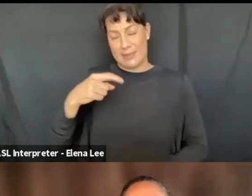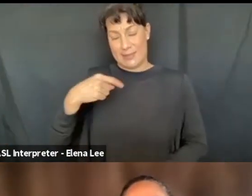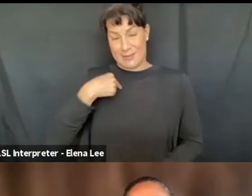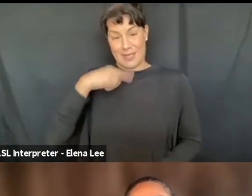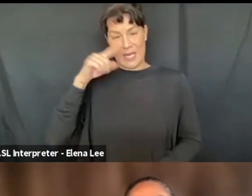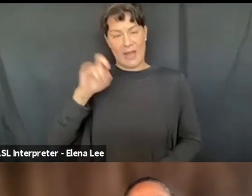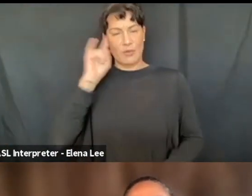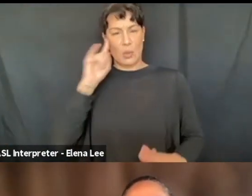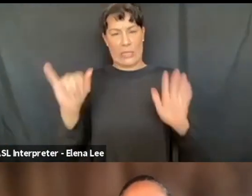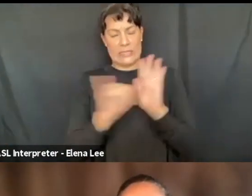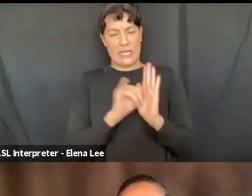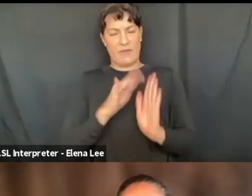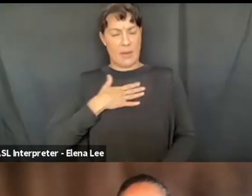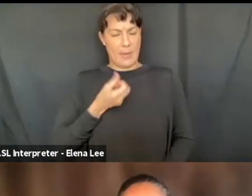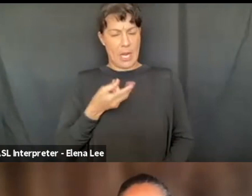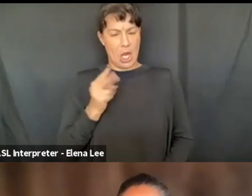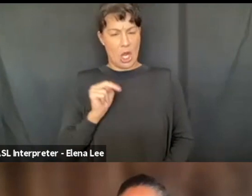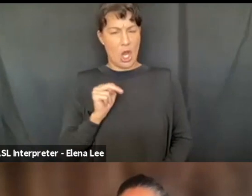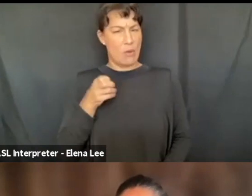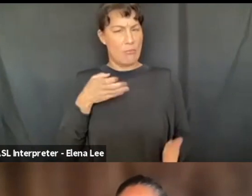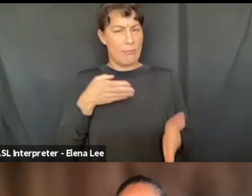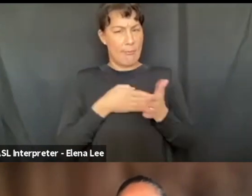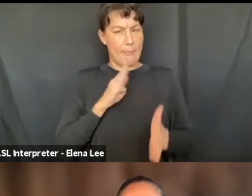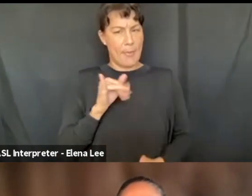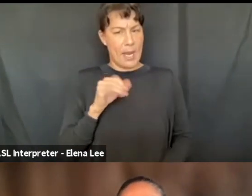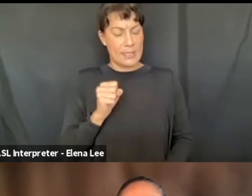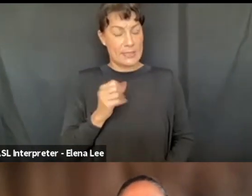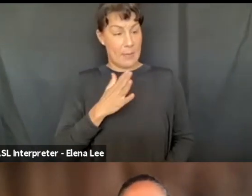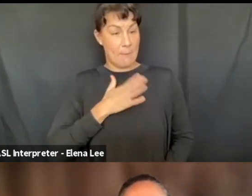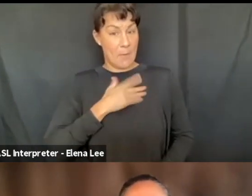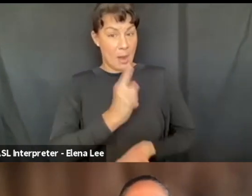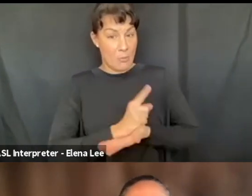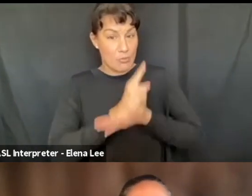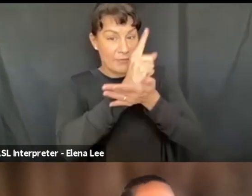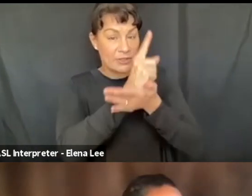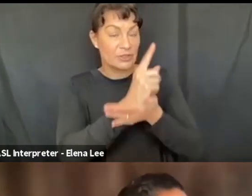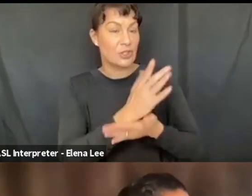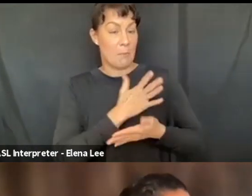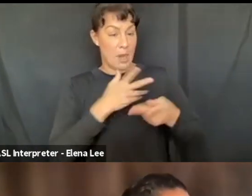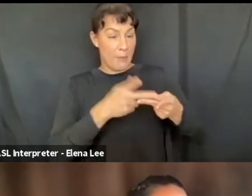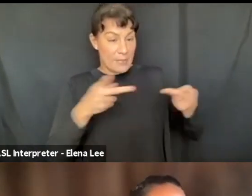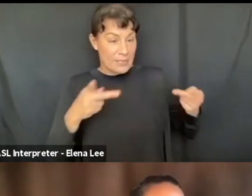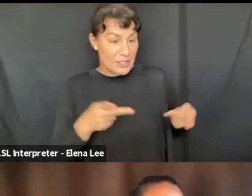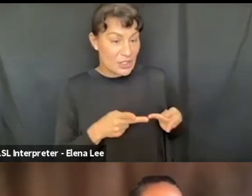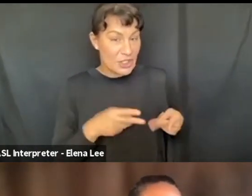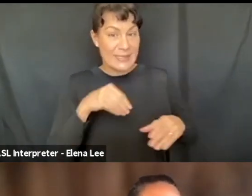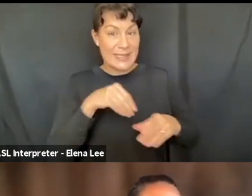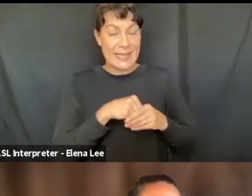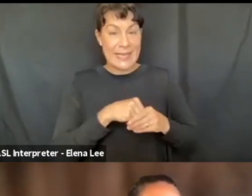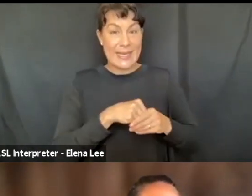and how your privilege and position to power informs your filmmaking practice.